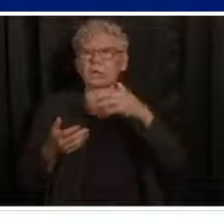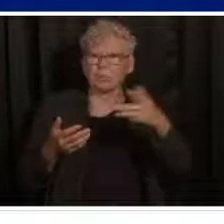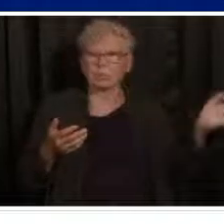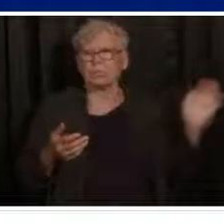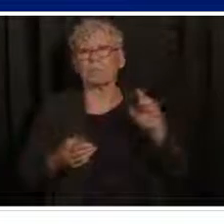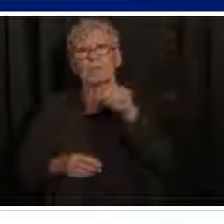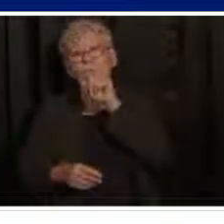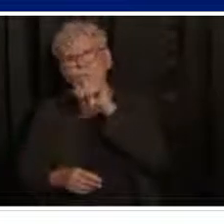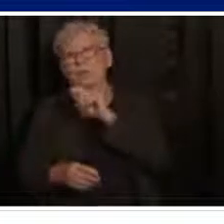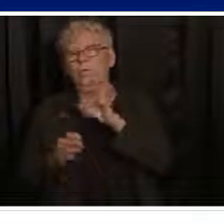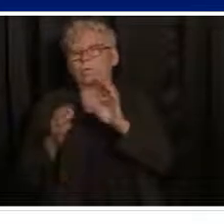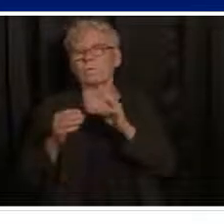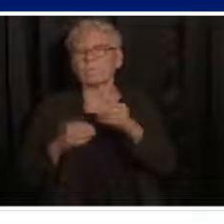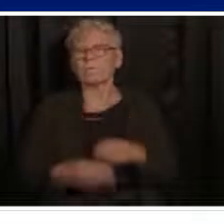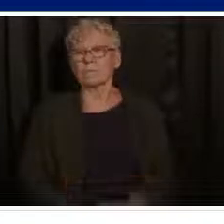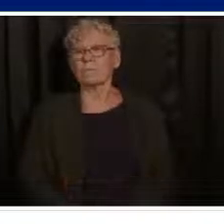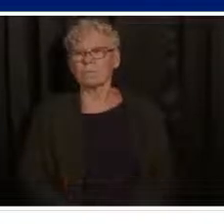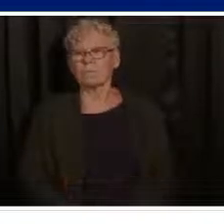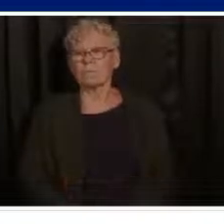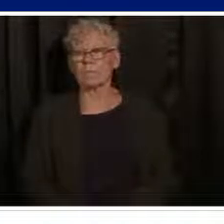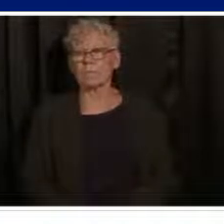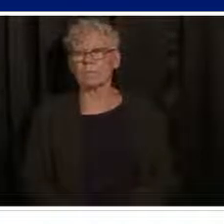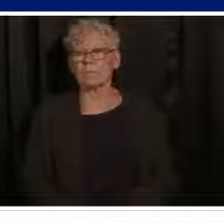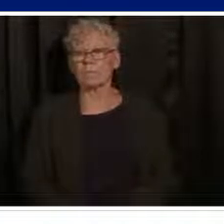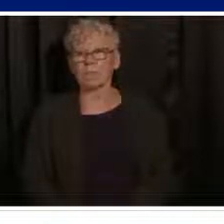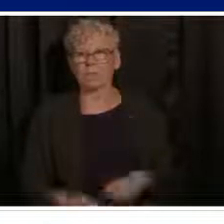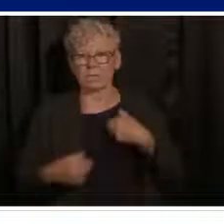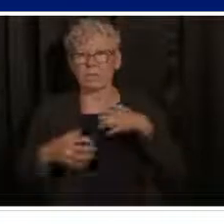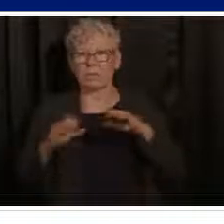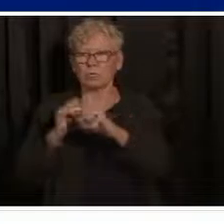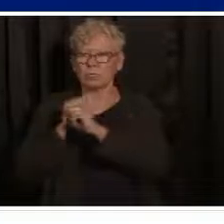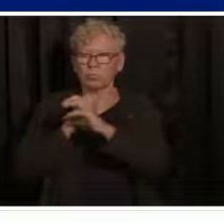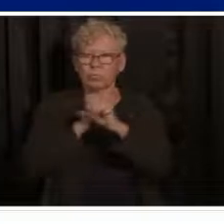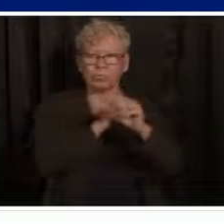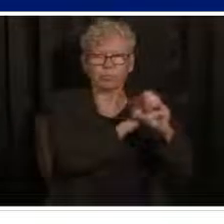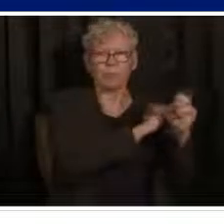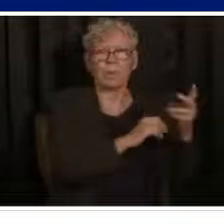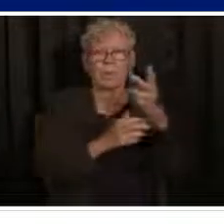we're also running a robust ad campaign in It includes a total